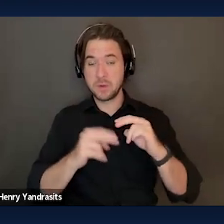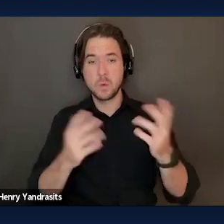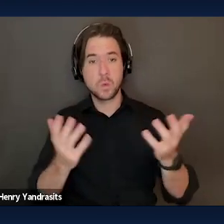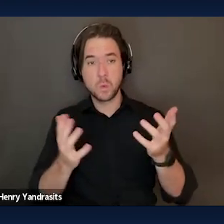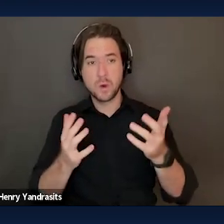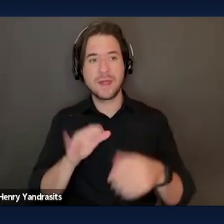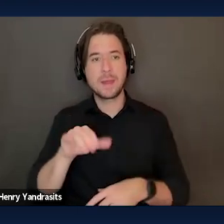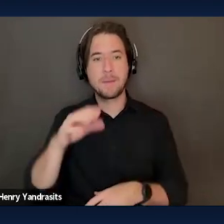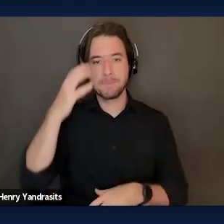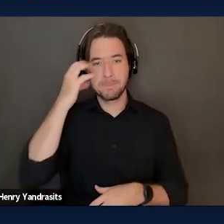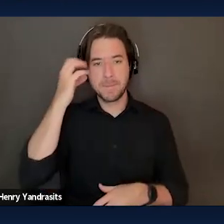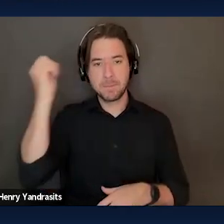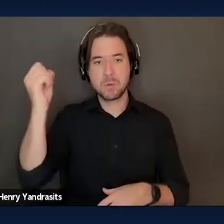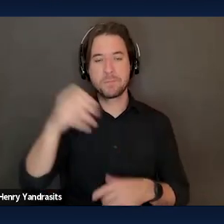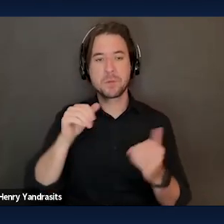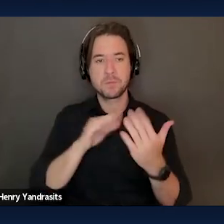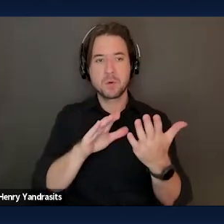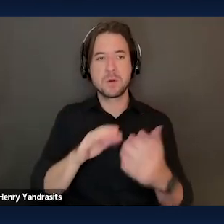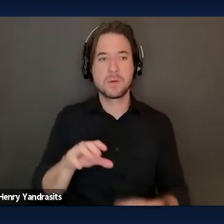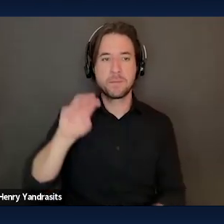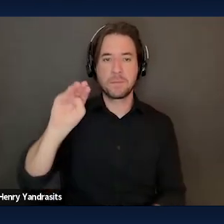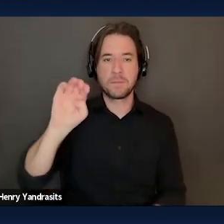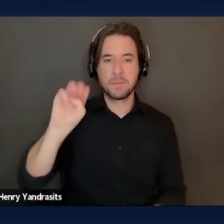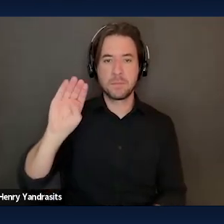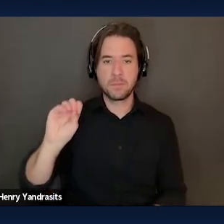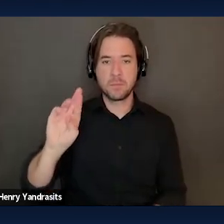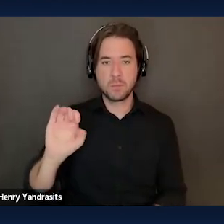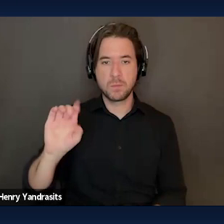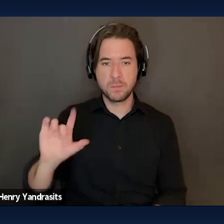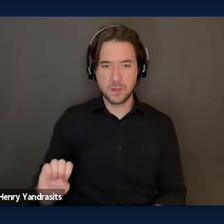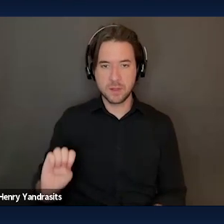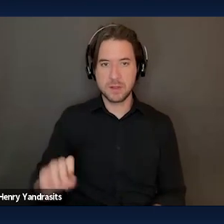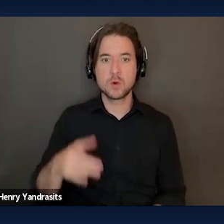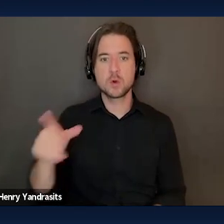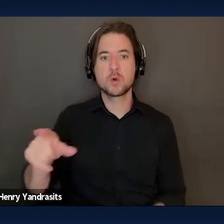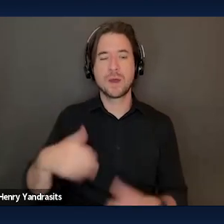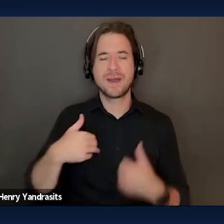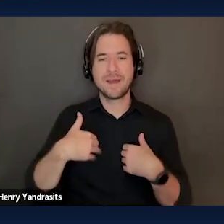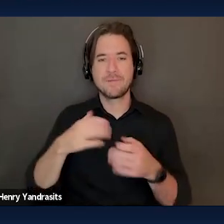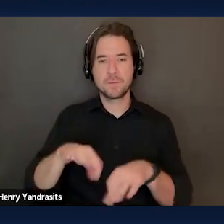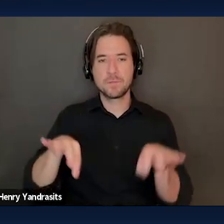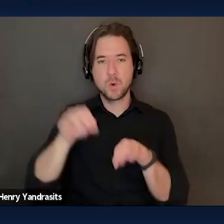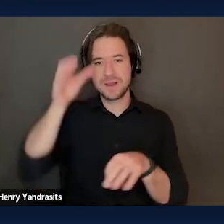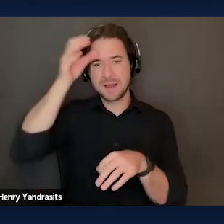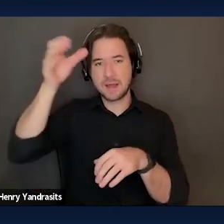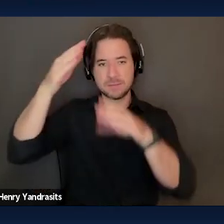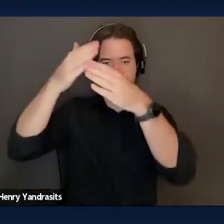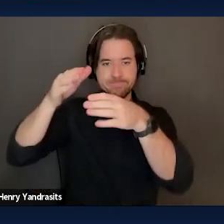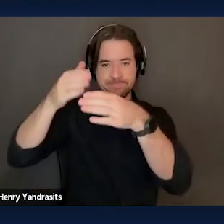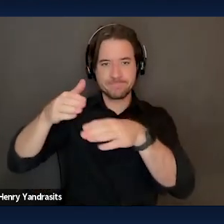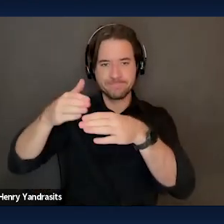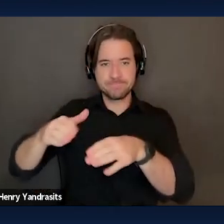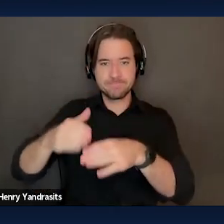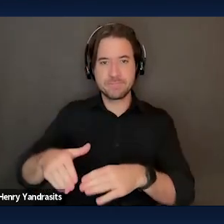Where you divide the question into key concepts. And then you iteratively, throughout each of the concepts.